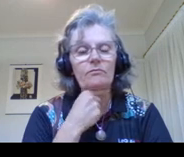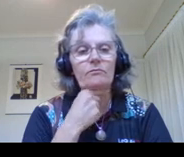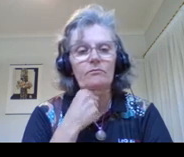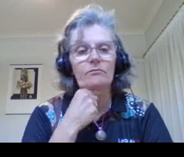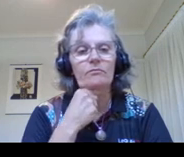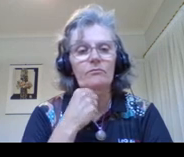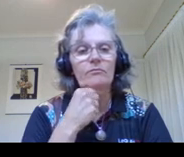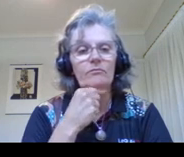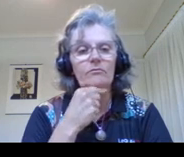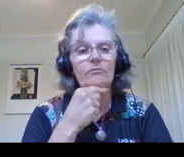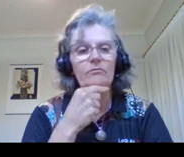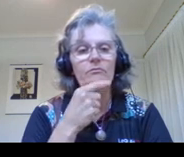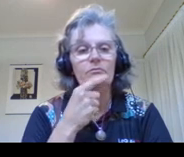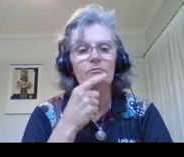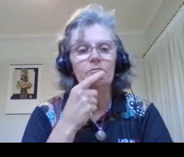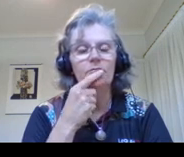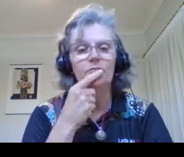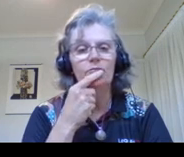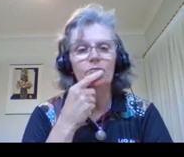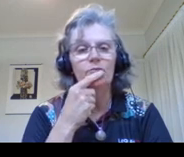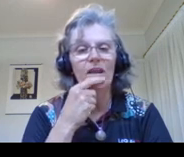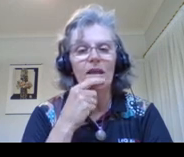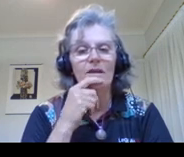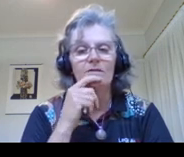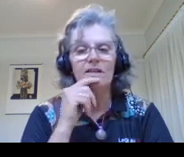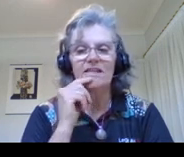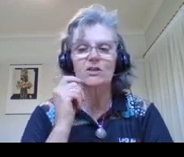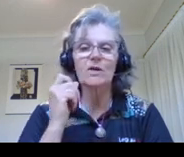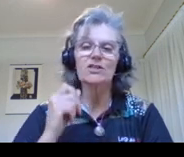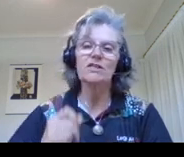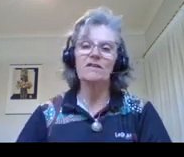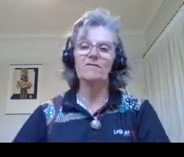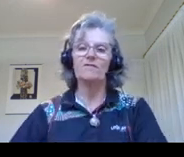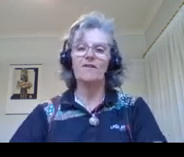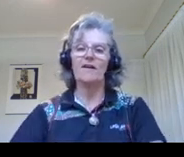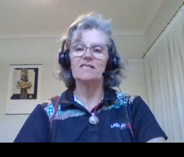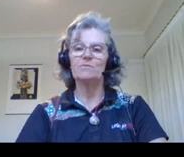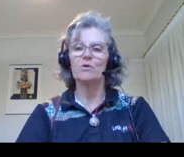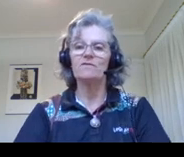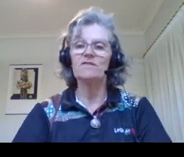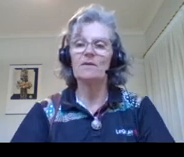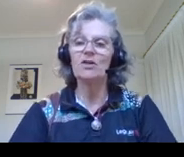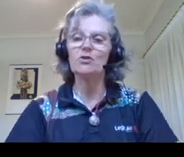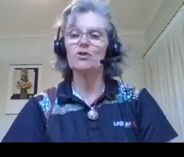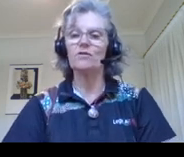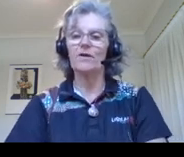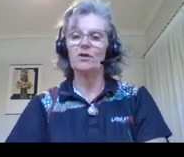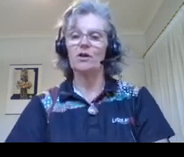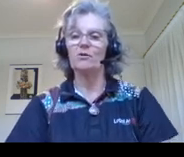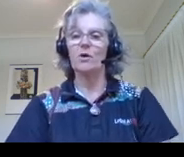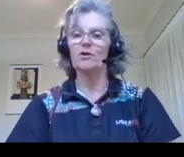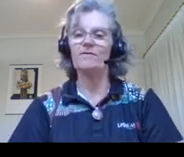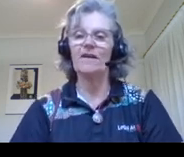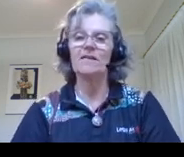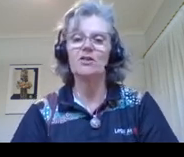everyday use then there's a question here from Facebook if someone uses your photo on a fake